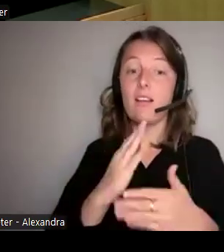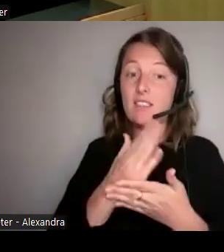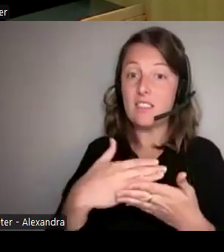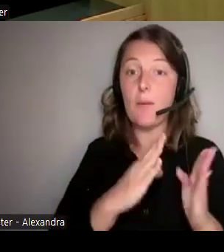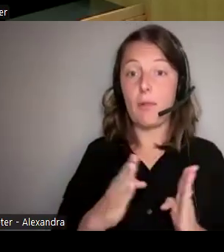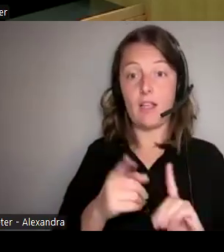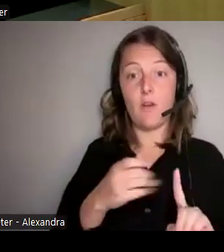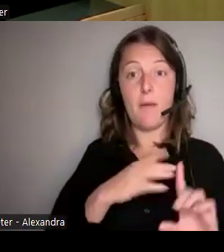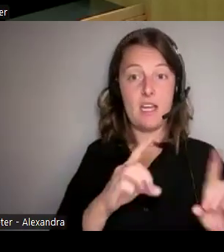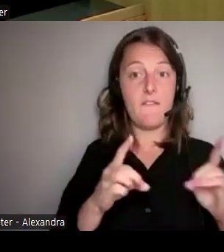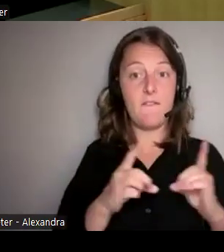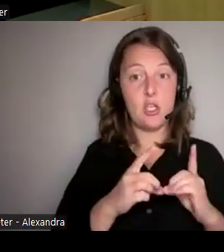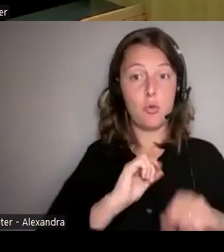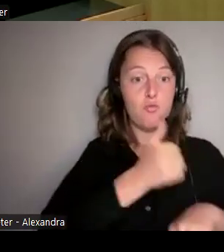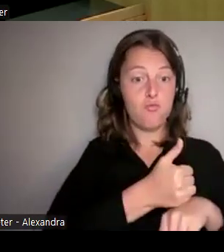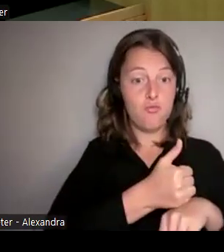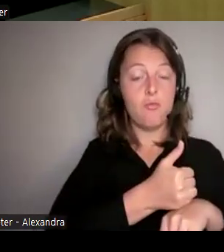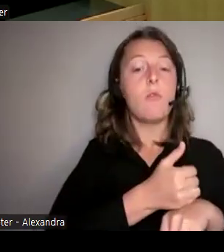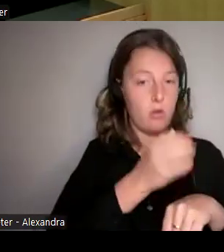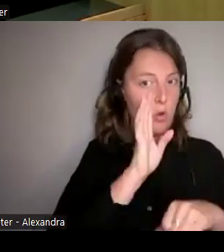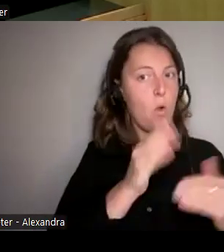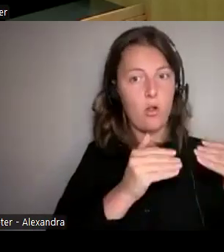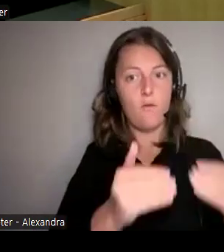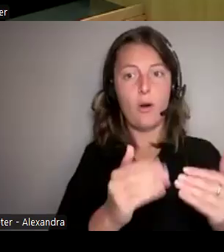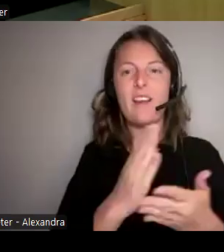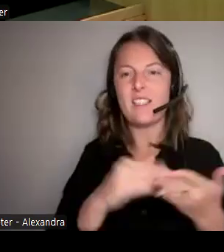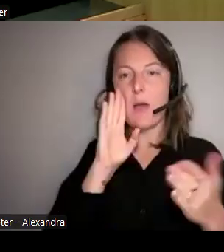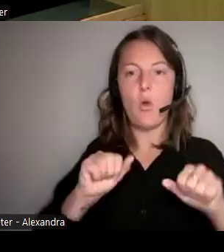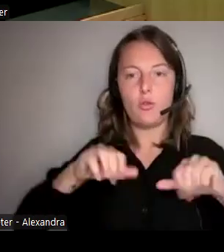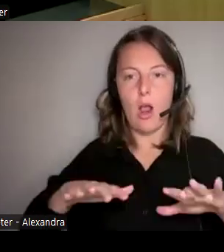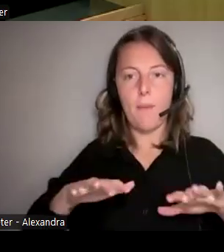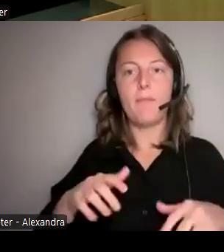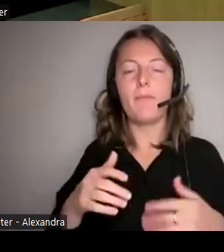forward. Some of them will be on the back burner. Um, and I have a feeling that some will never see